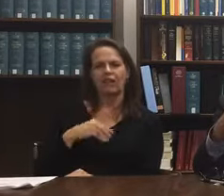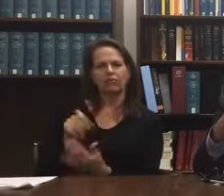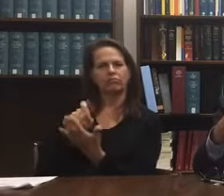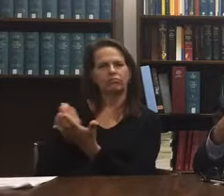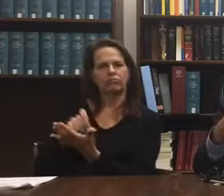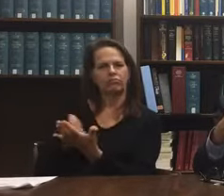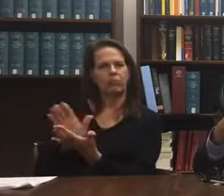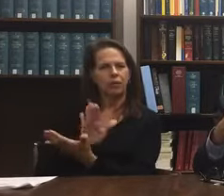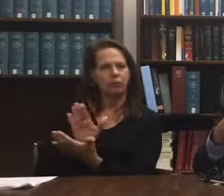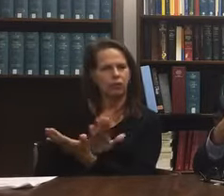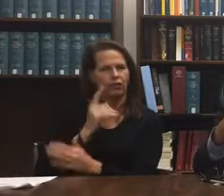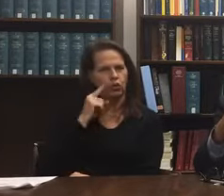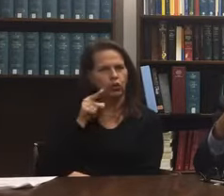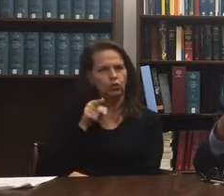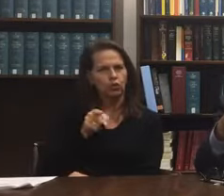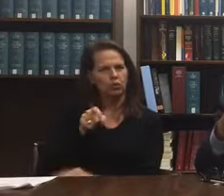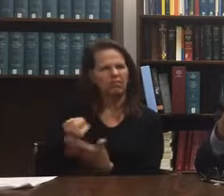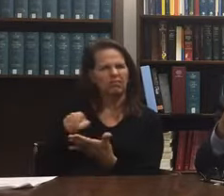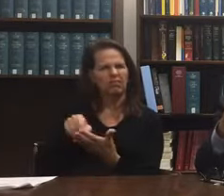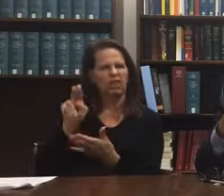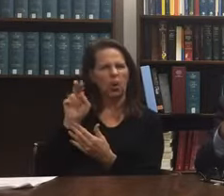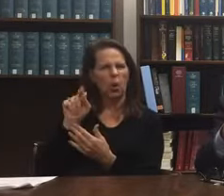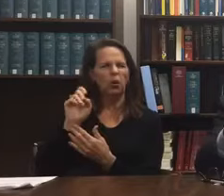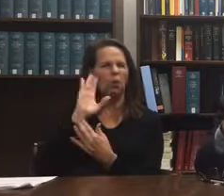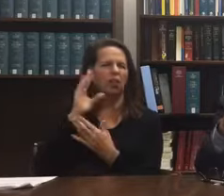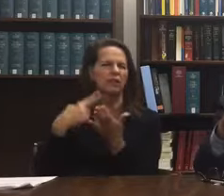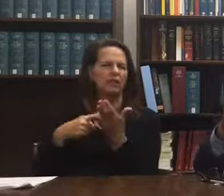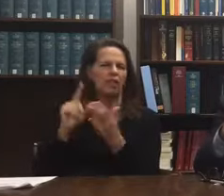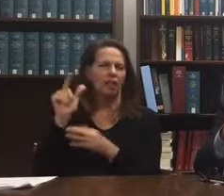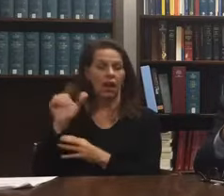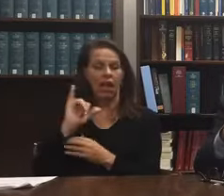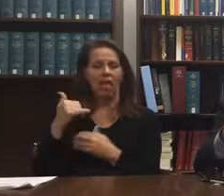notes and I'll talk about this later the way I do it is I have a legal pad and I